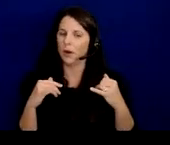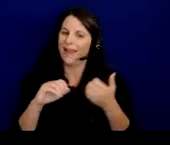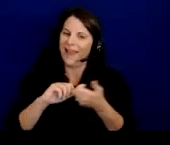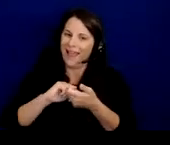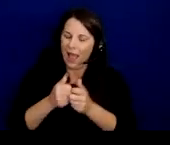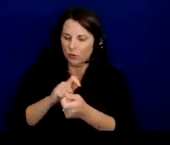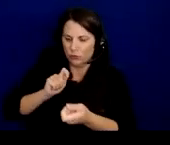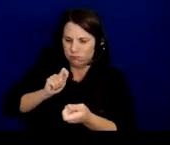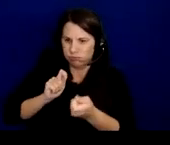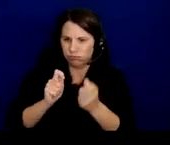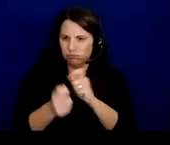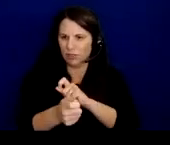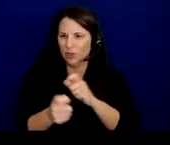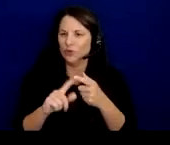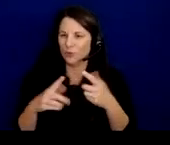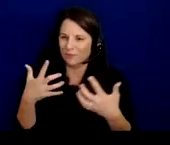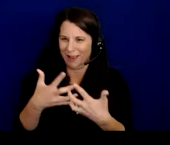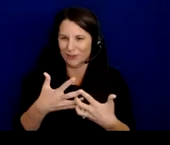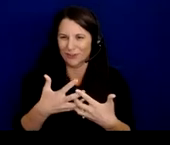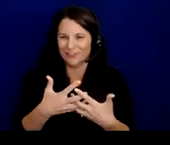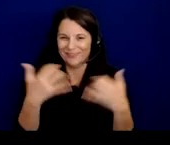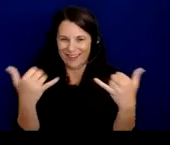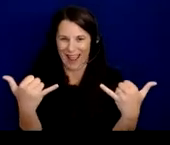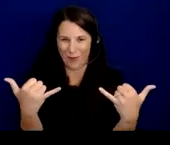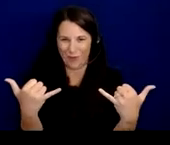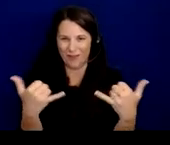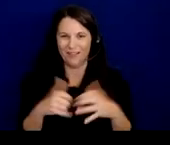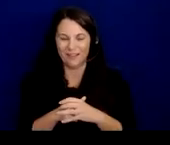So I'm curious if any of you have had any experience